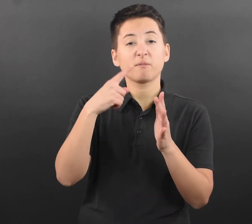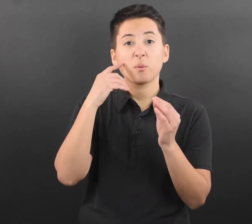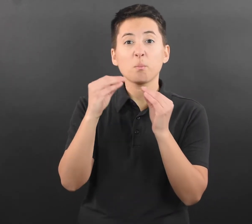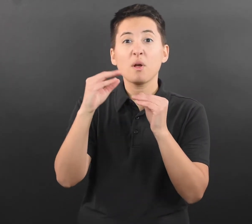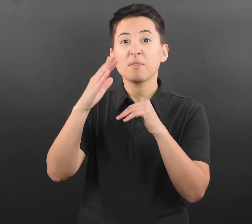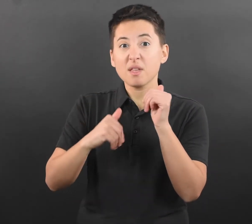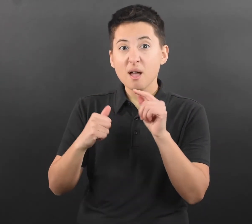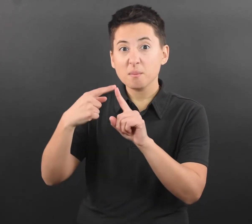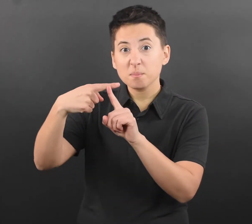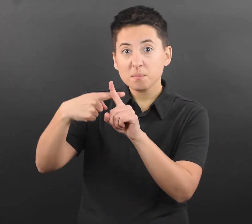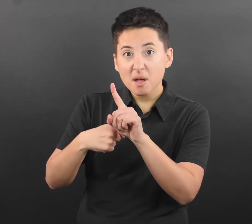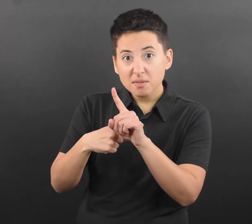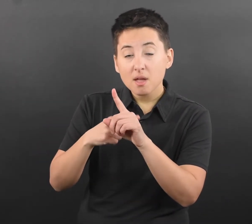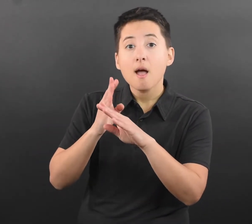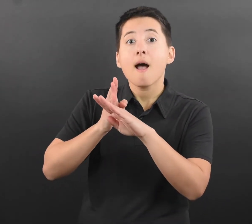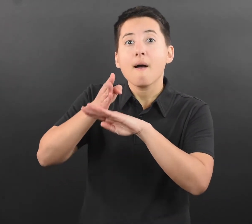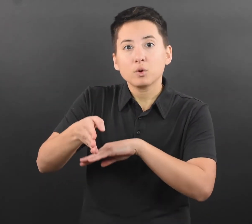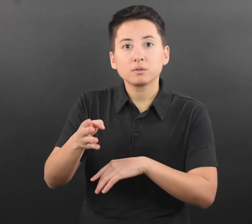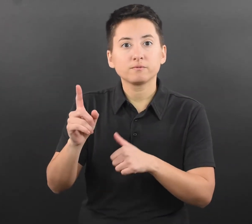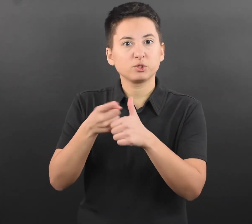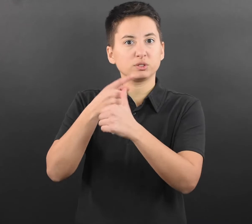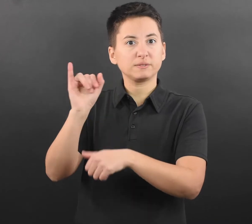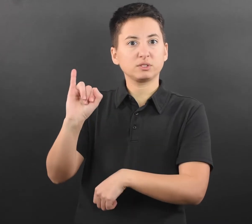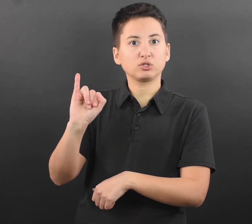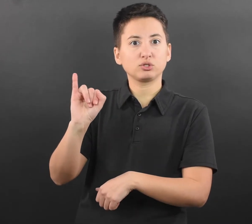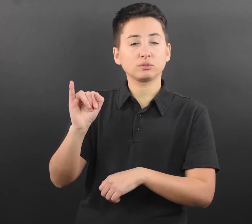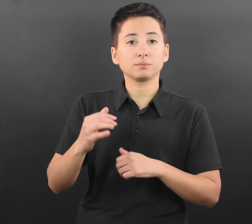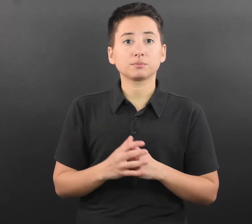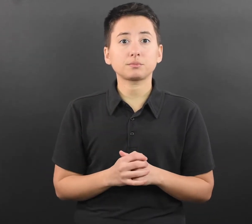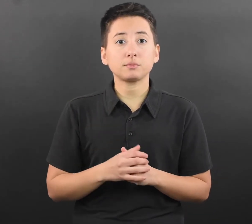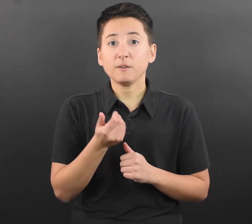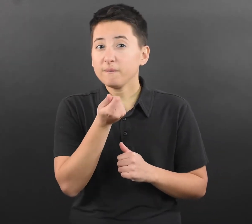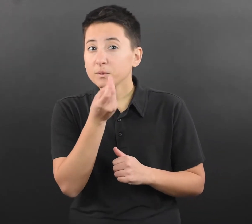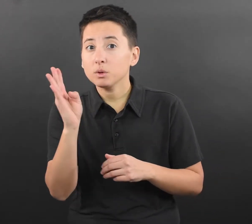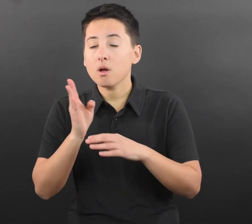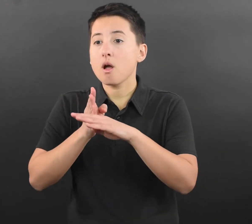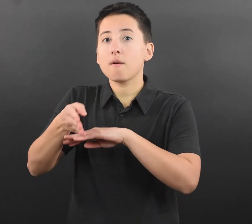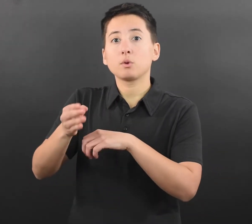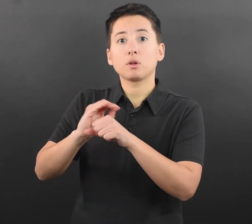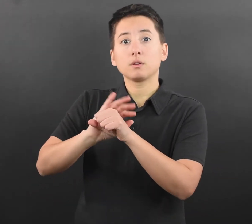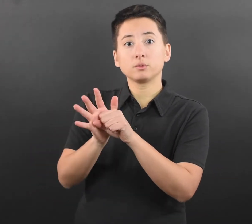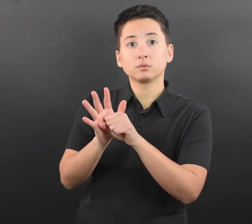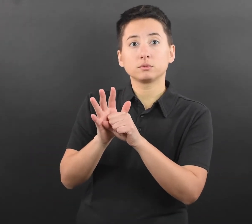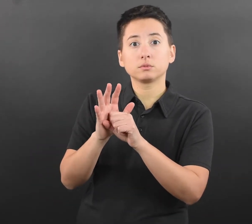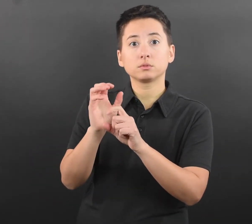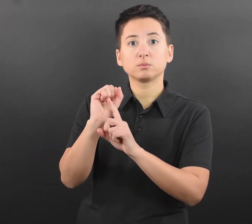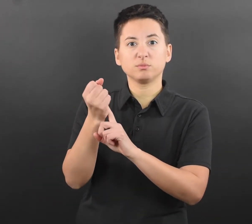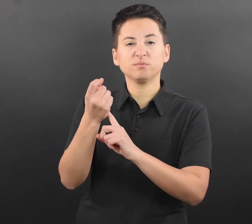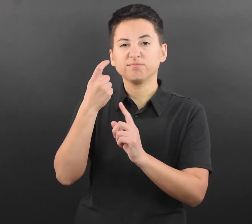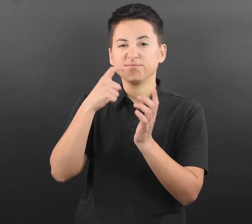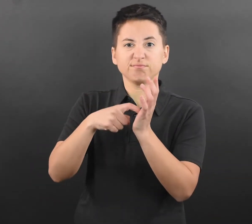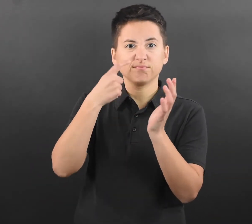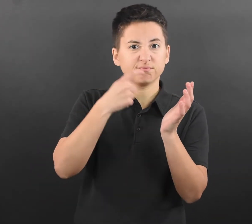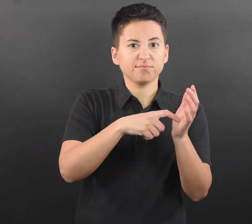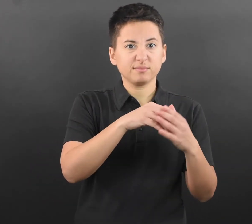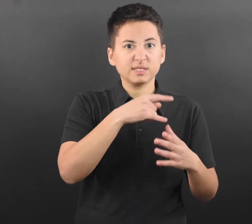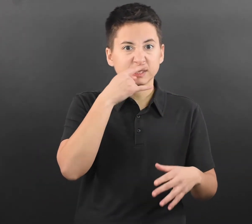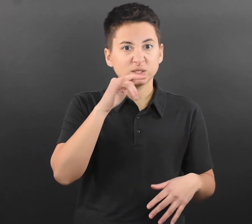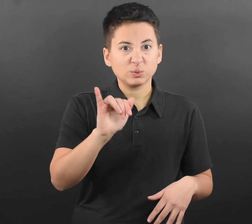Several post-COVID conditions have been identified in kids, including recurring symptoms referred to